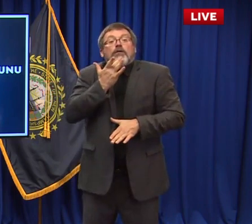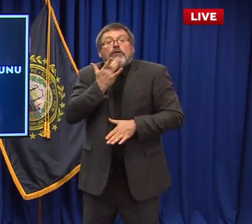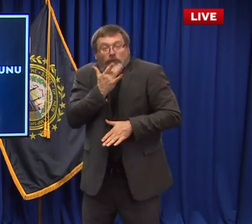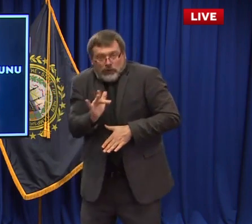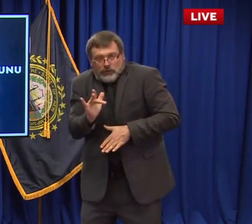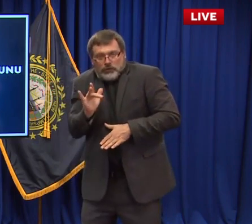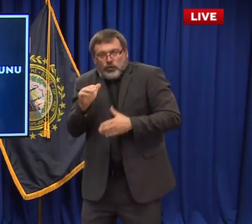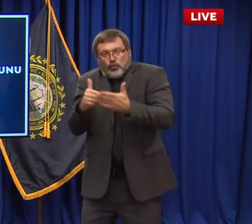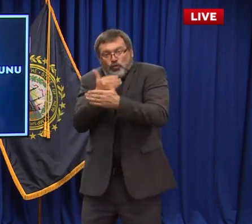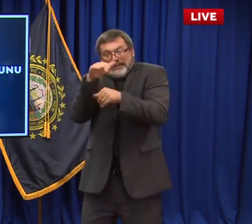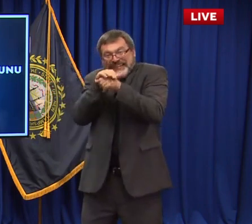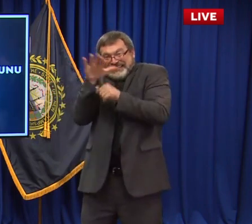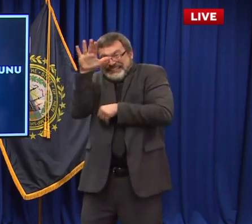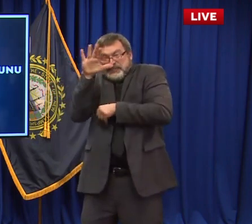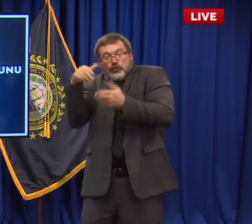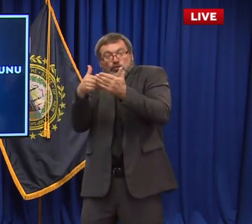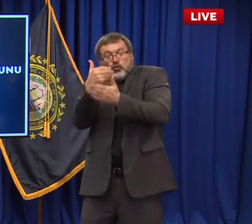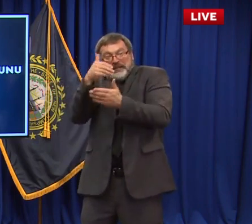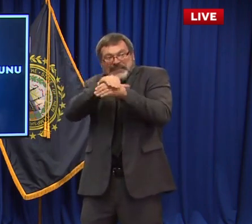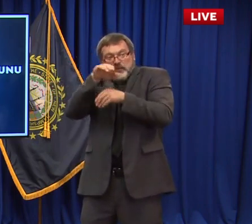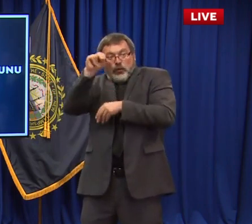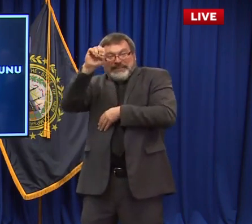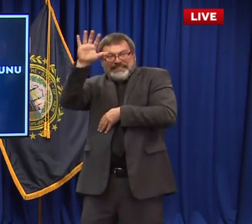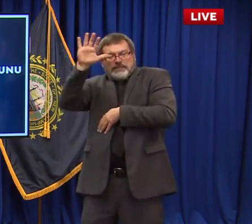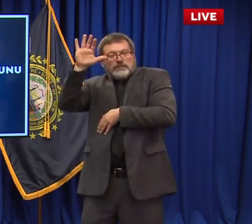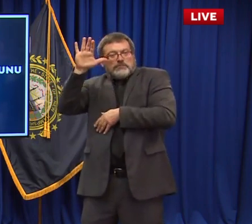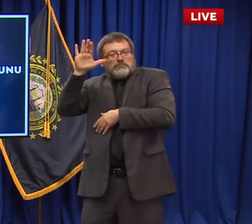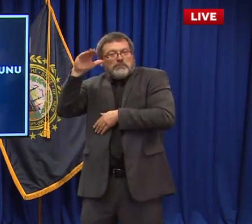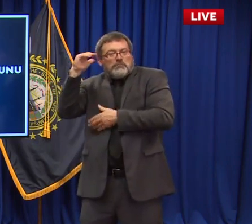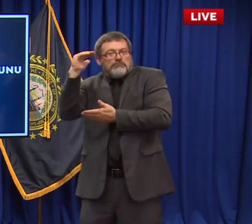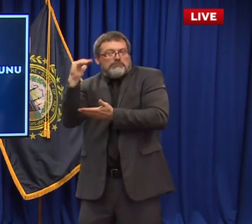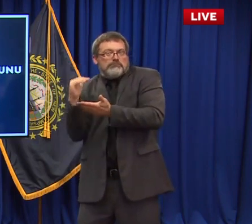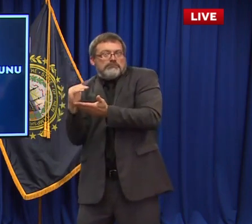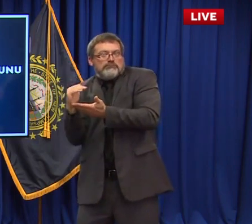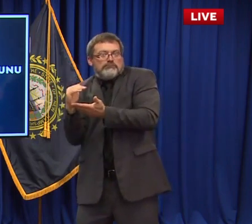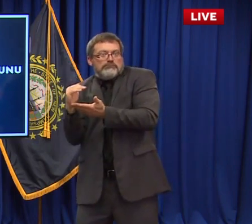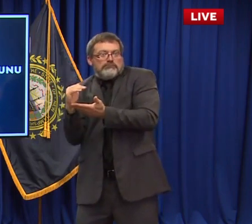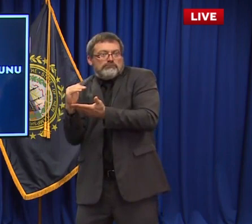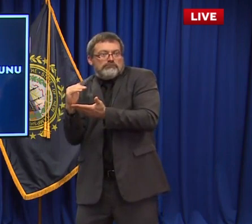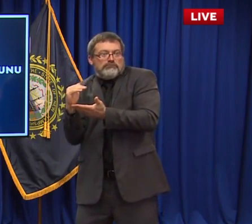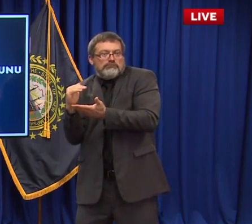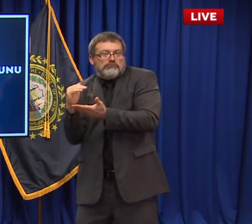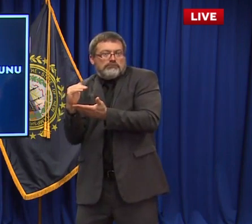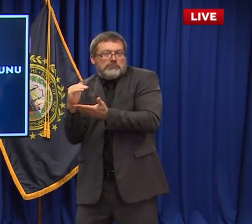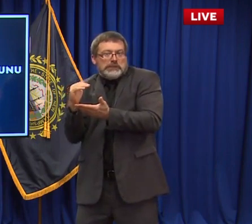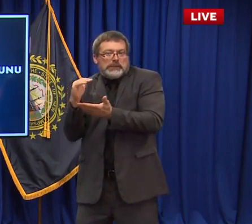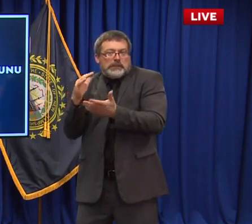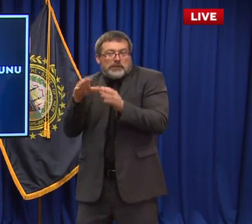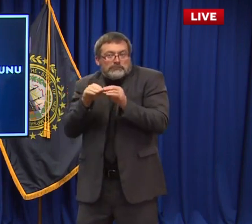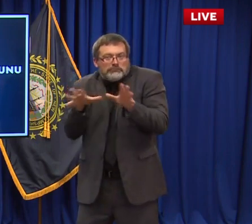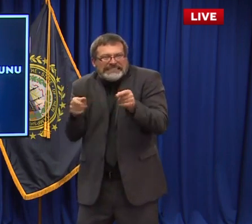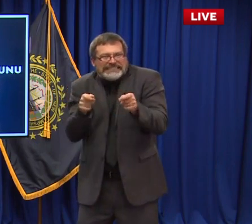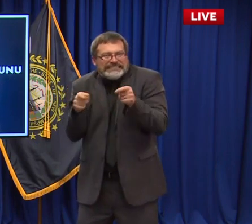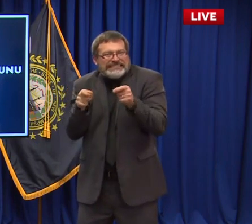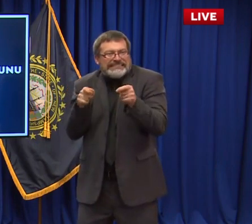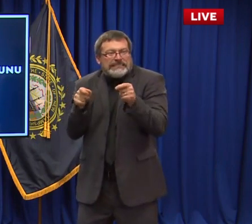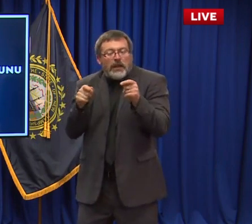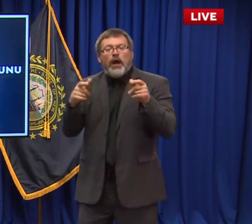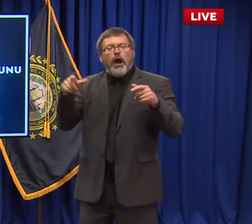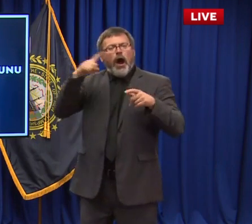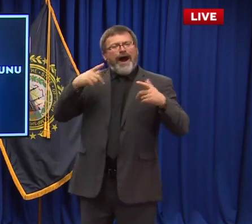NEW HAMPSHIRE AND THE NORTHEAST IS CURRENTLY IN A RELATIVELY GOOD SPOT IN TERMS OF DECREASING INCIDENCE.